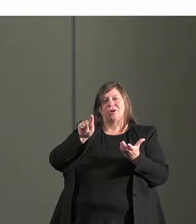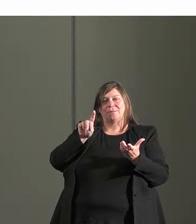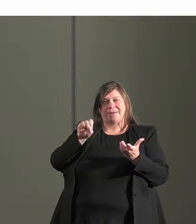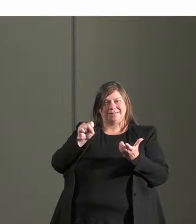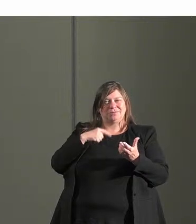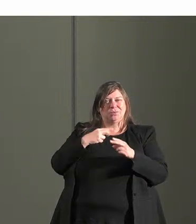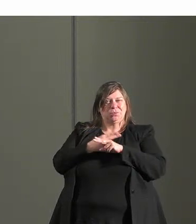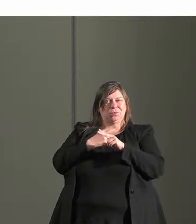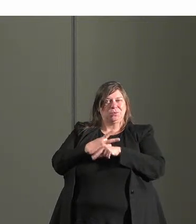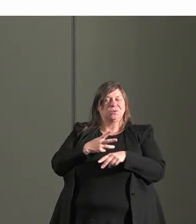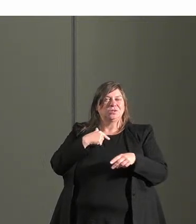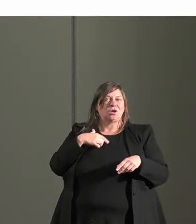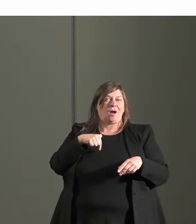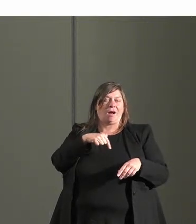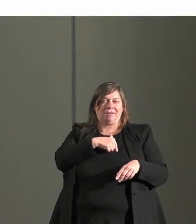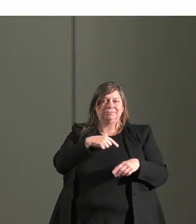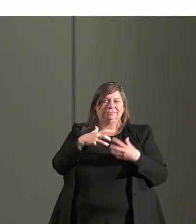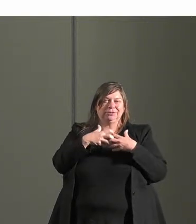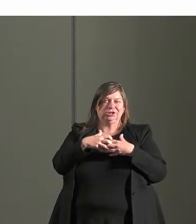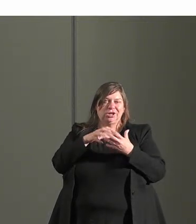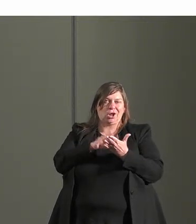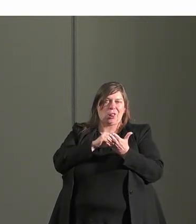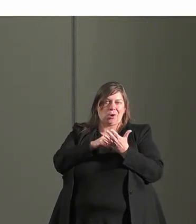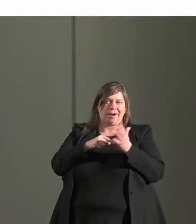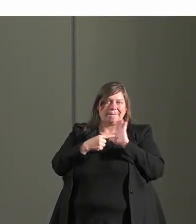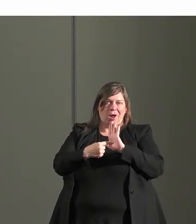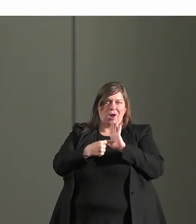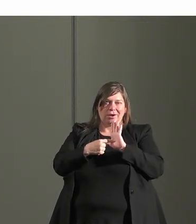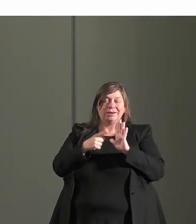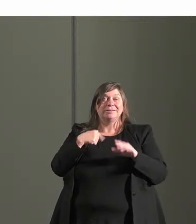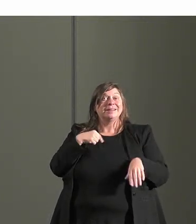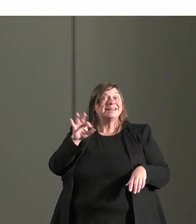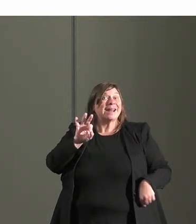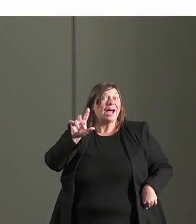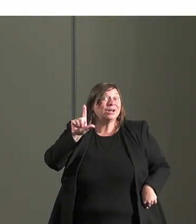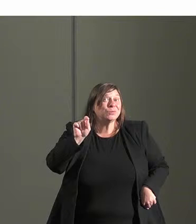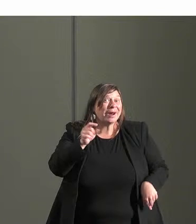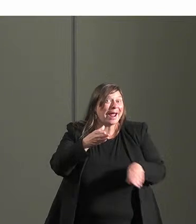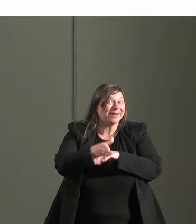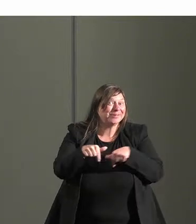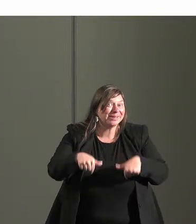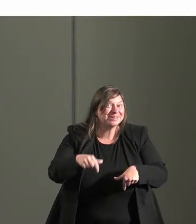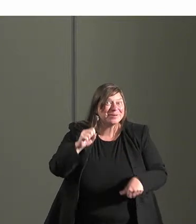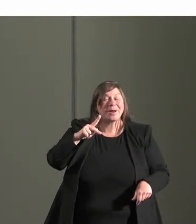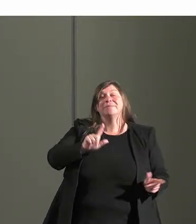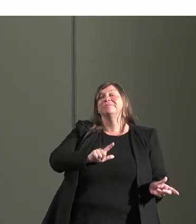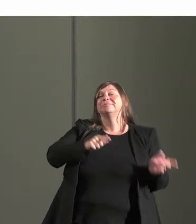documents, we could recognize those with our machine learning vision models so you want to learn more the session is after